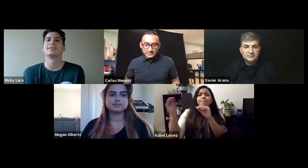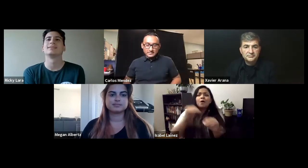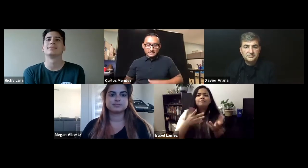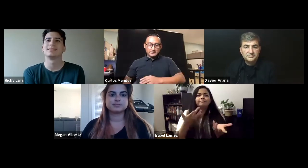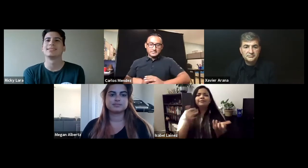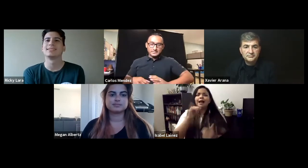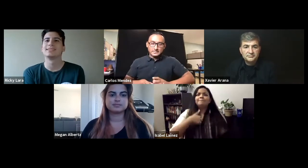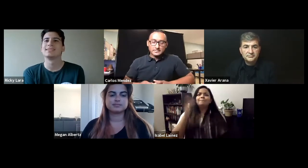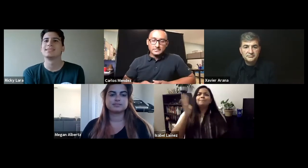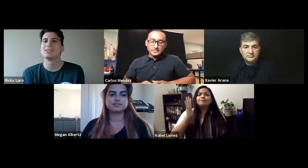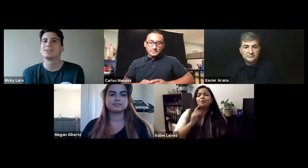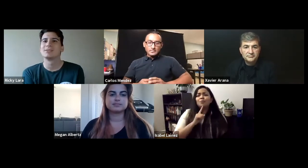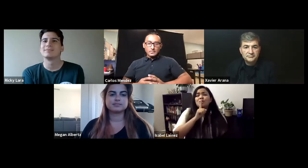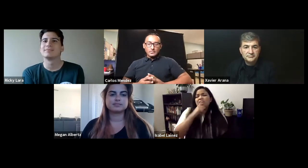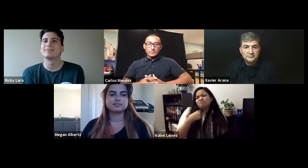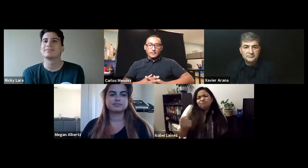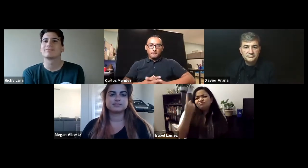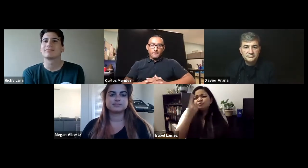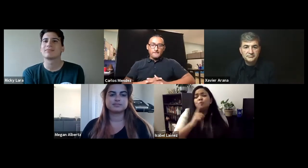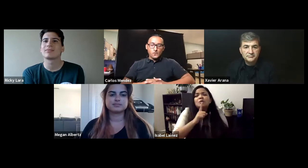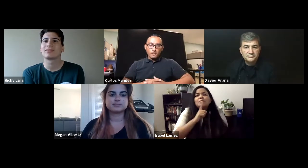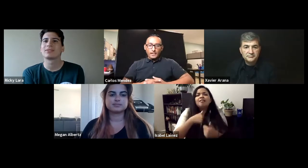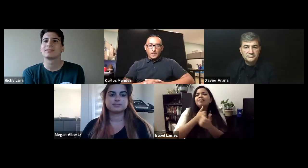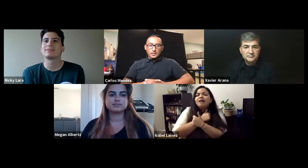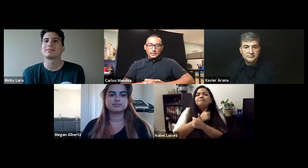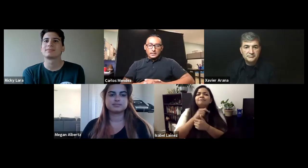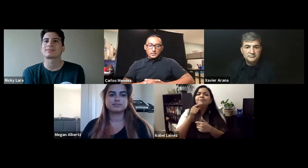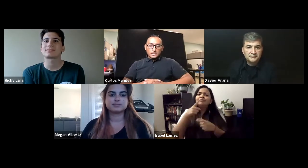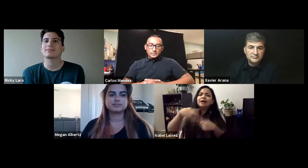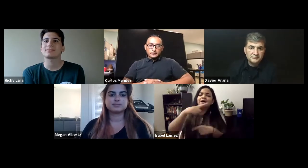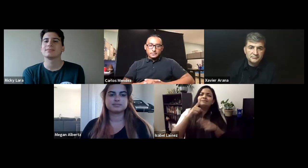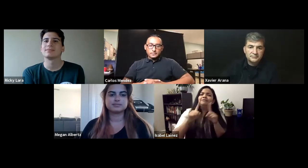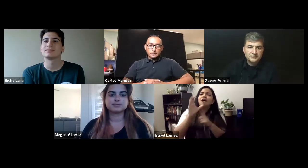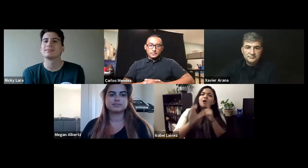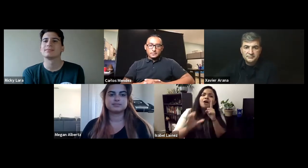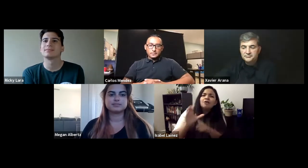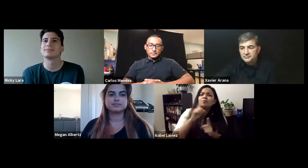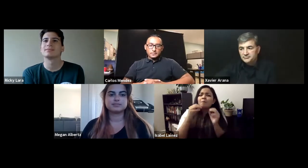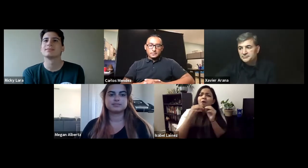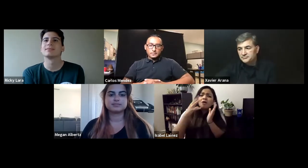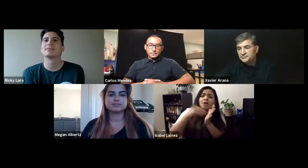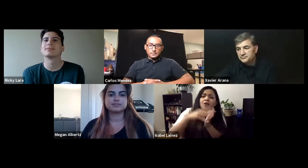and, you know, really encourage people to just be able to do what they love,